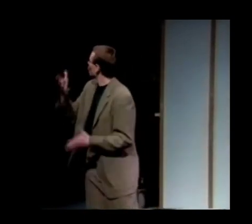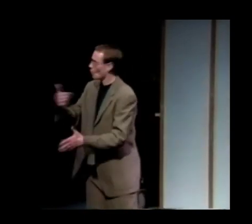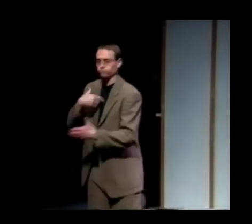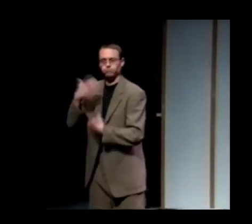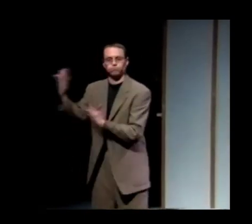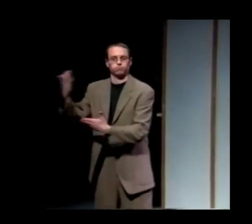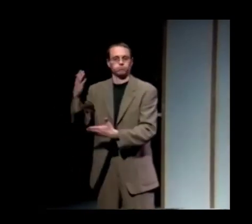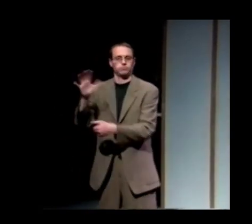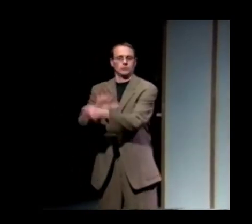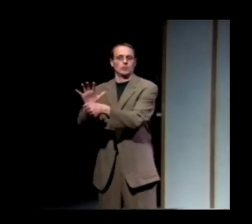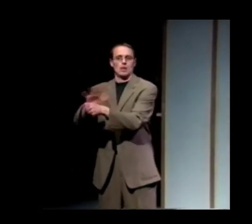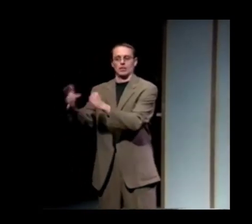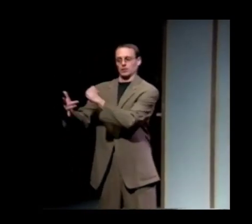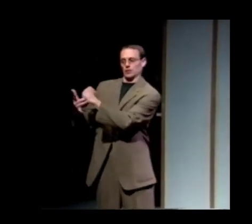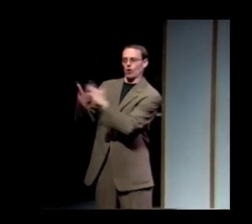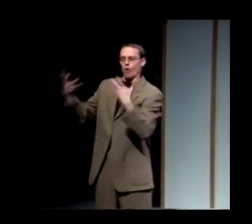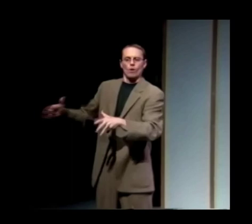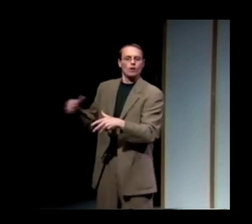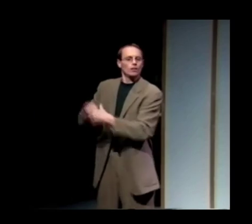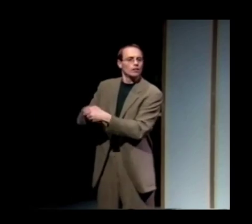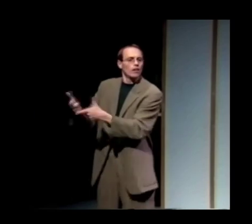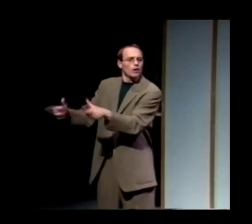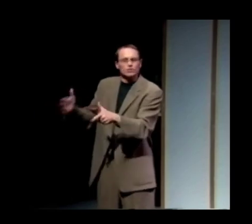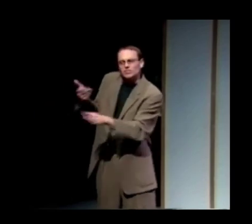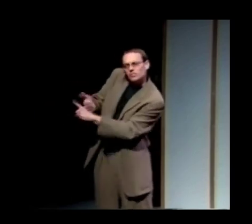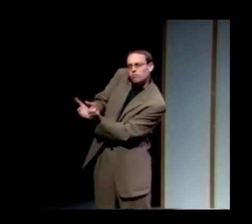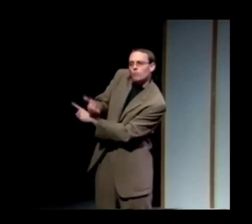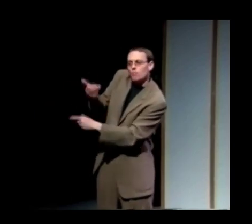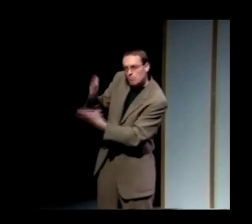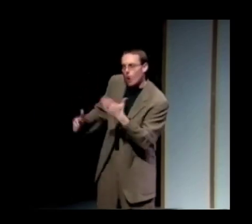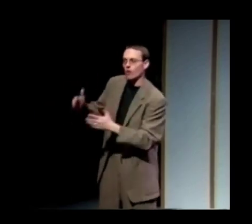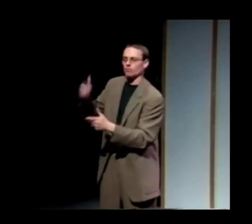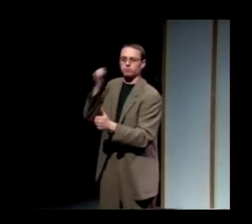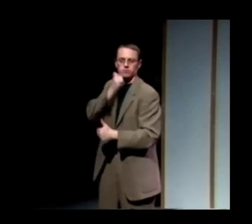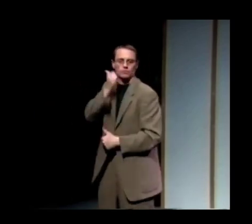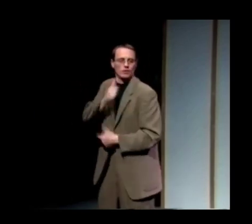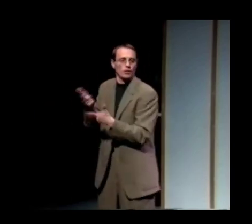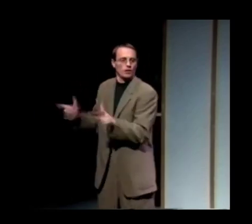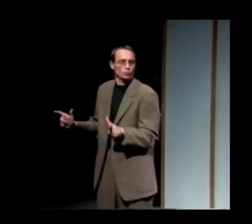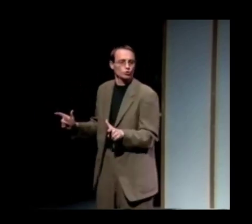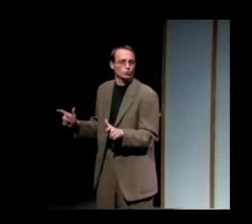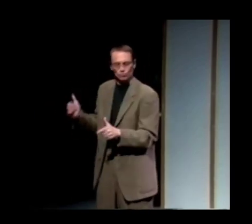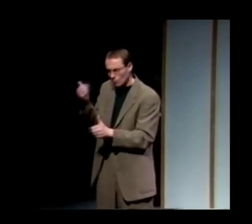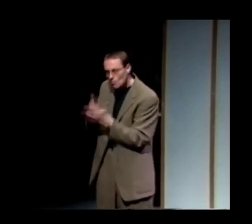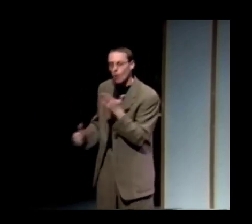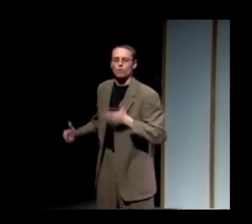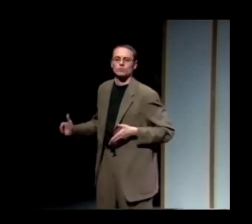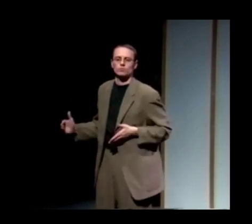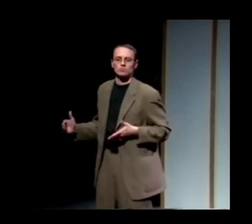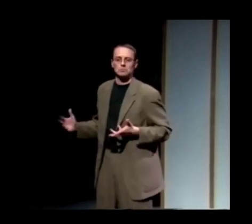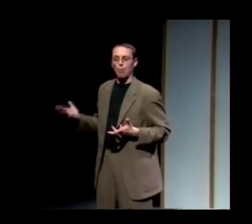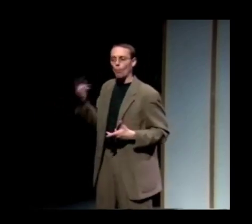OK. SO ONE WAY IS TO RECOGNIZE ITS CINEMATIC NATURE. IT ALREADY USES THE CINEMATIC TECHNIQUES.